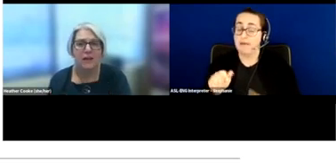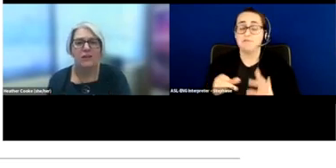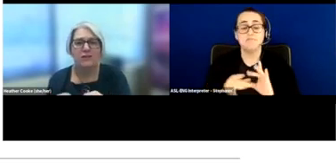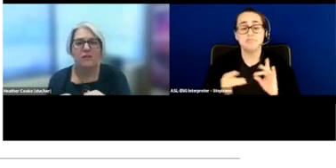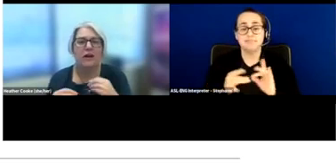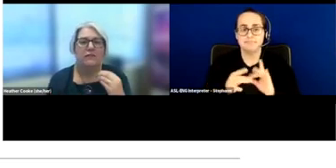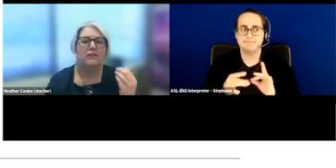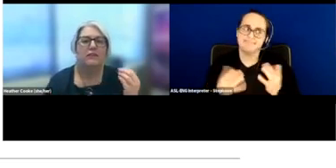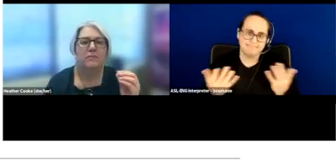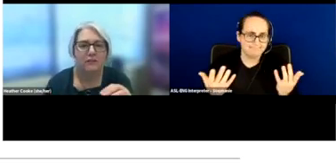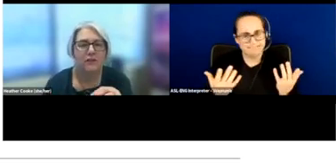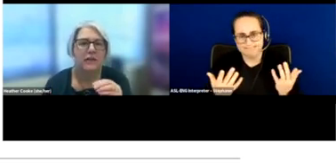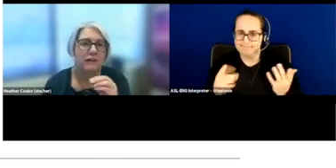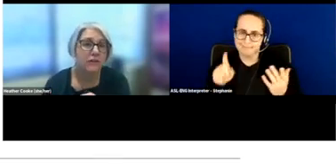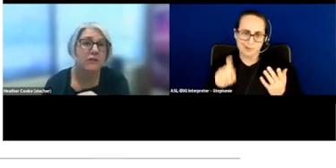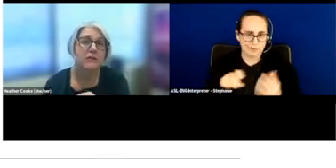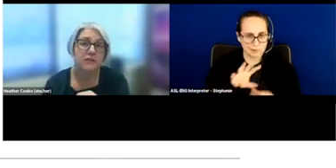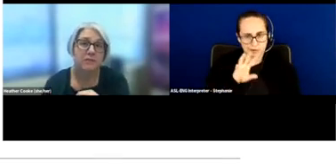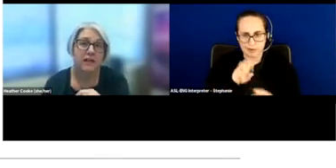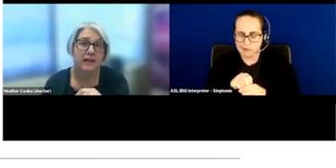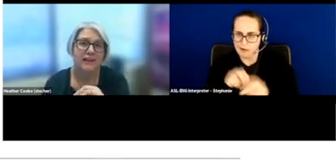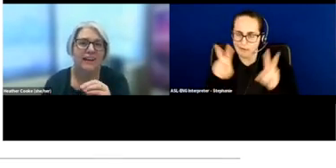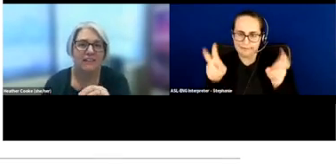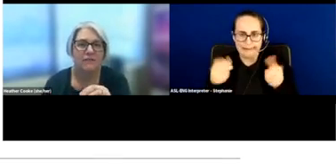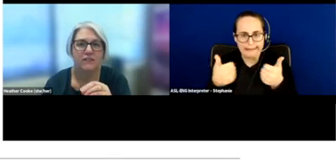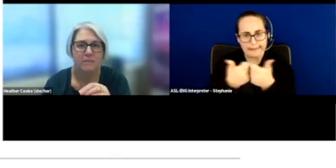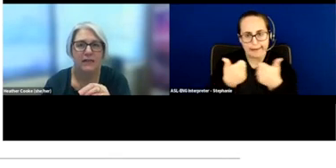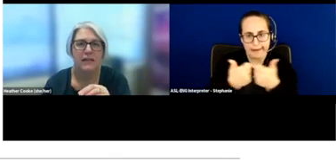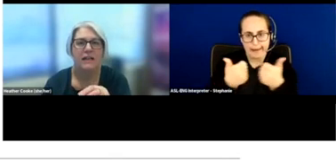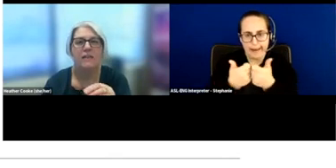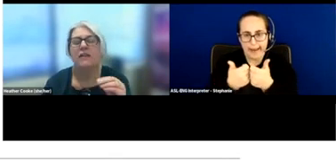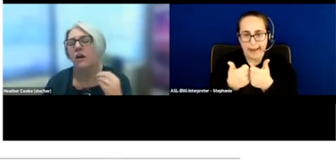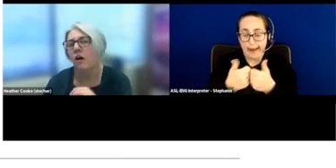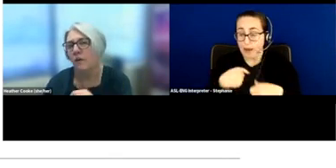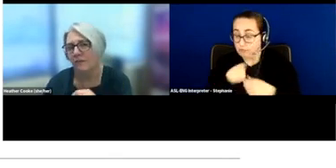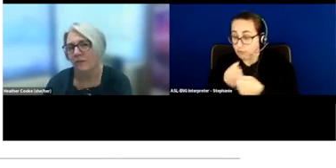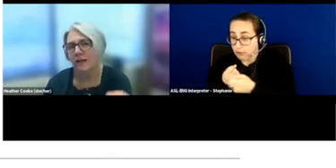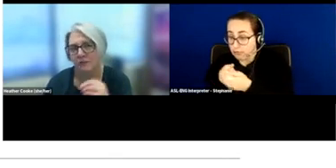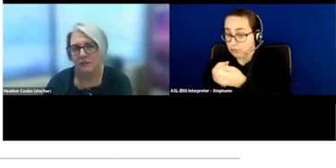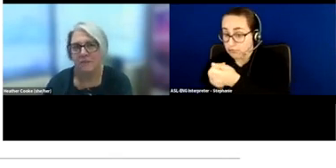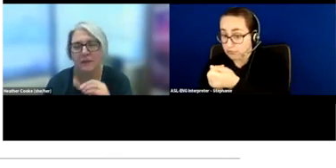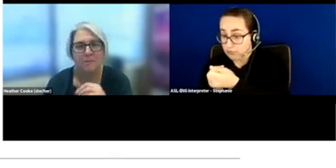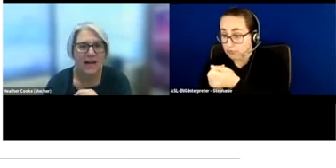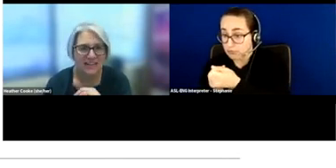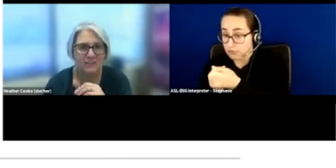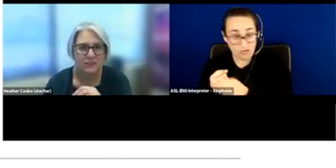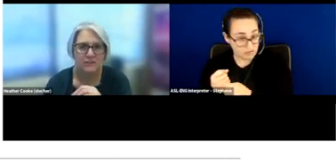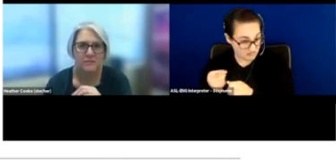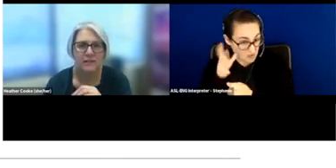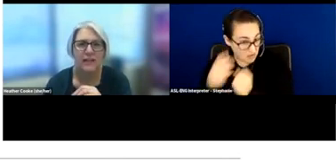play the game. You've got to make sure if you do something nice for somebody that they're always going to do something back to you